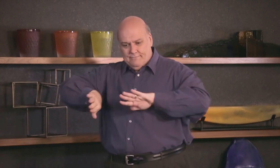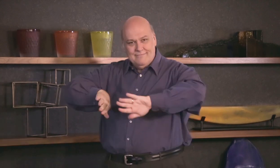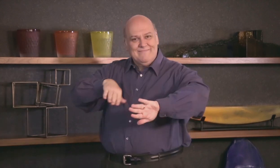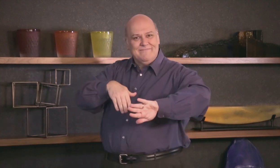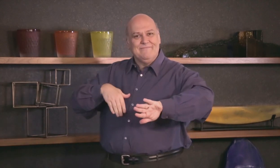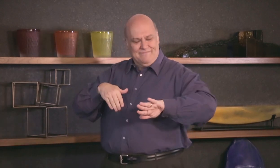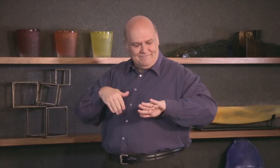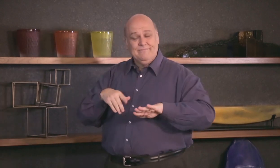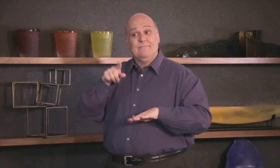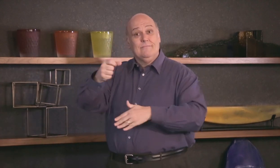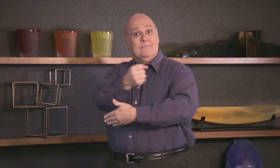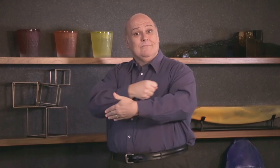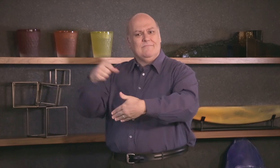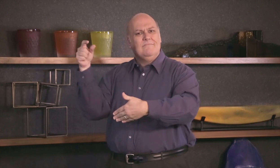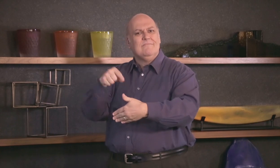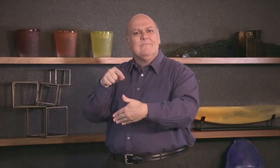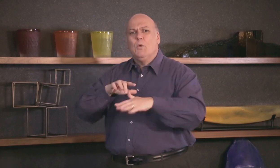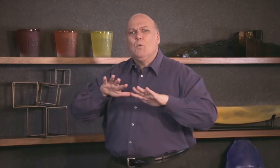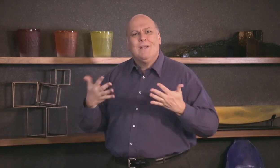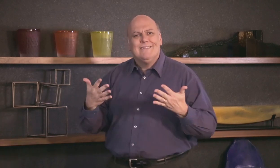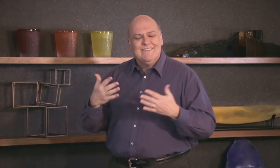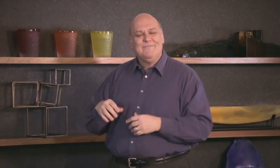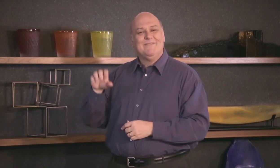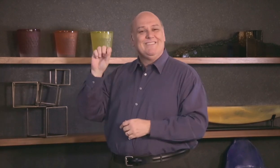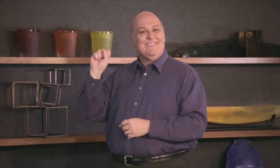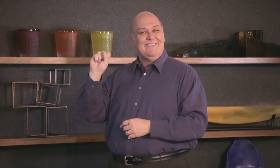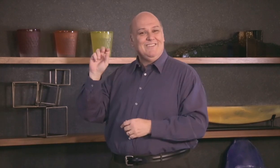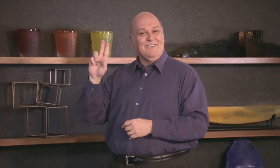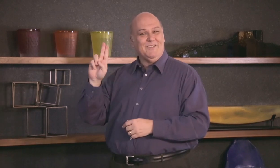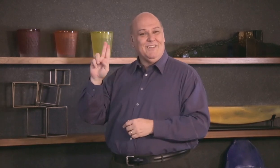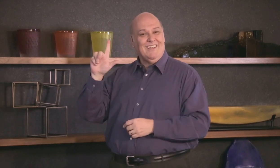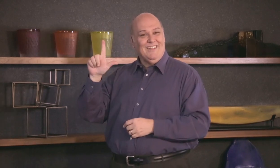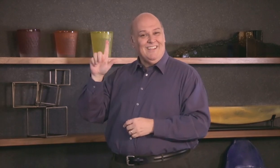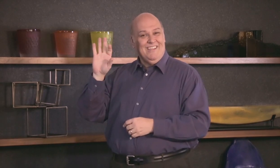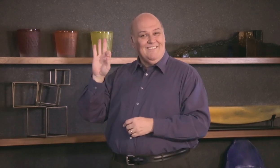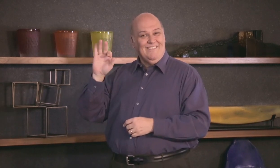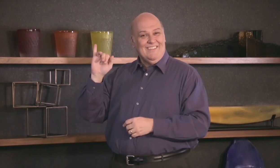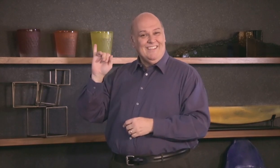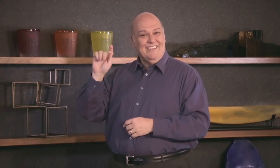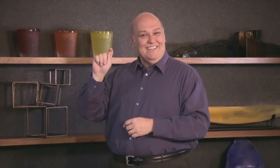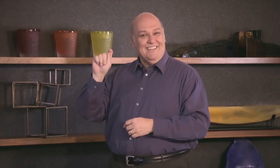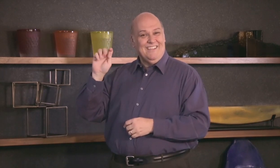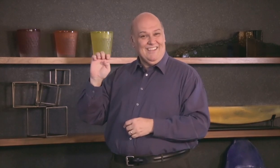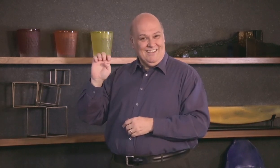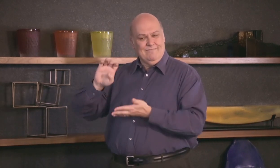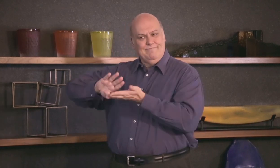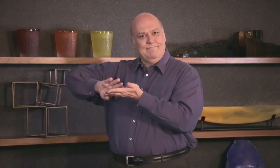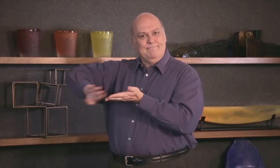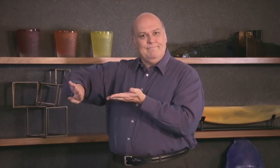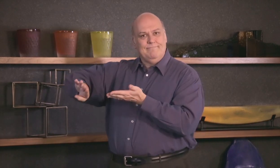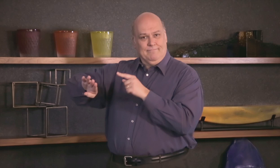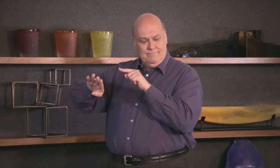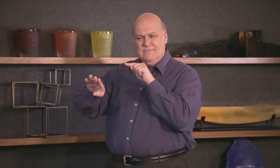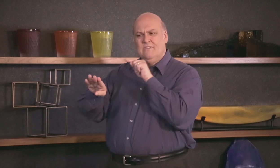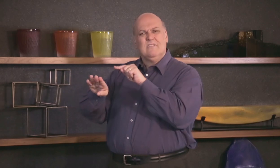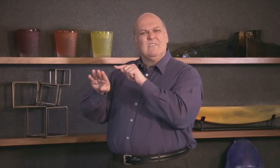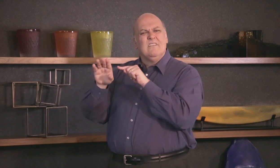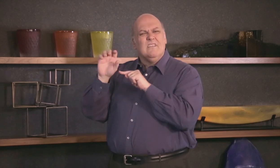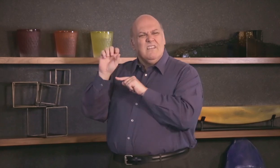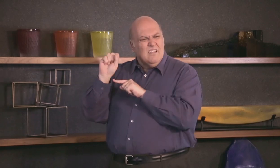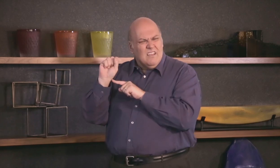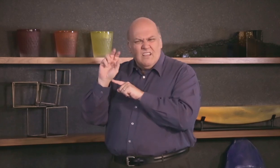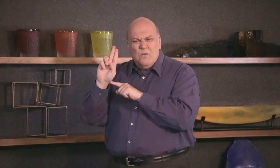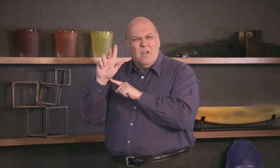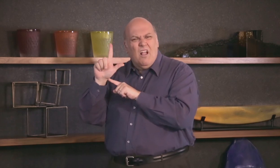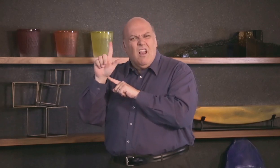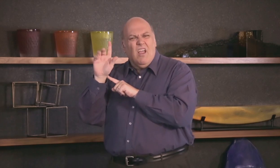avoiding certain ingredients. Today's recipe is for people who keep Sulfite Free diet.